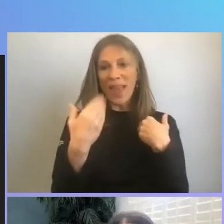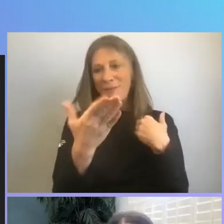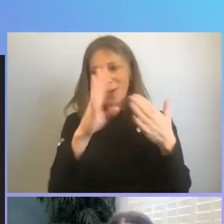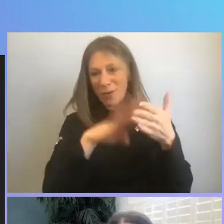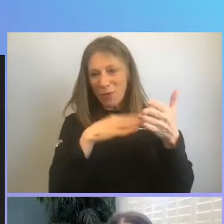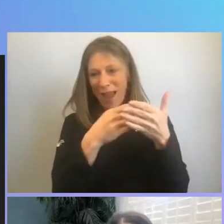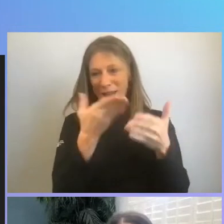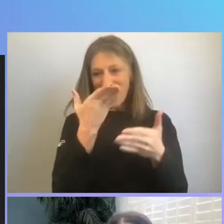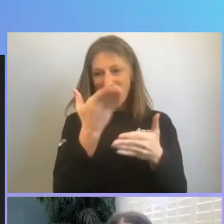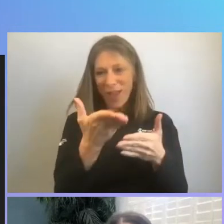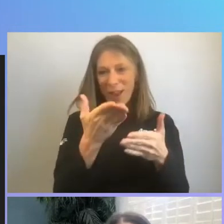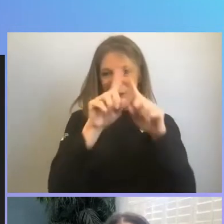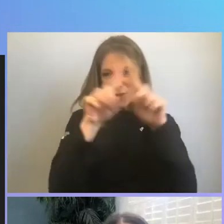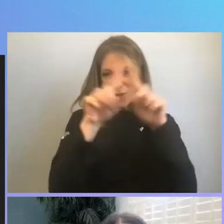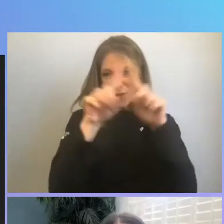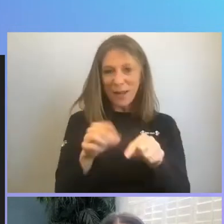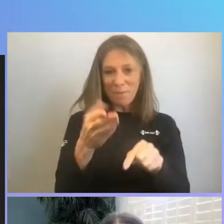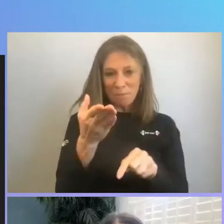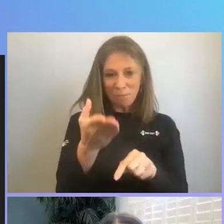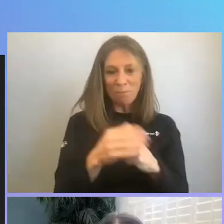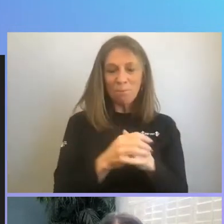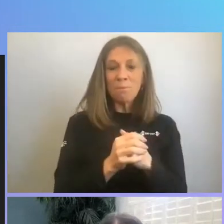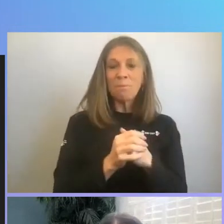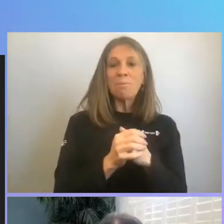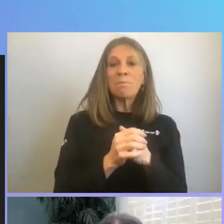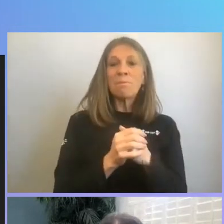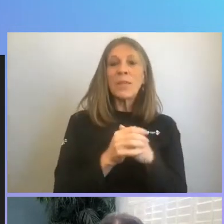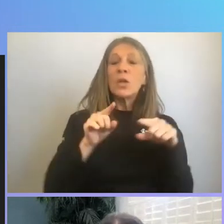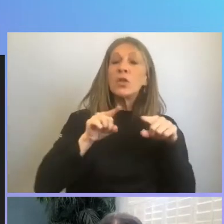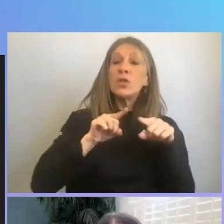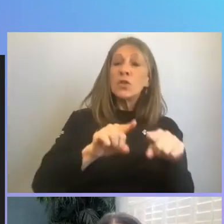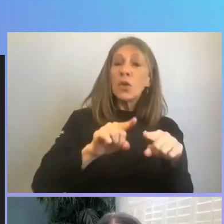screen where, you know, during conception or ideation, it's